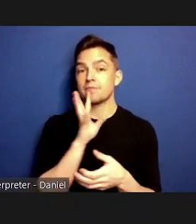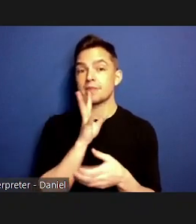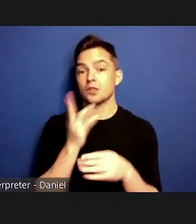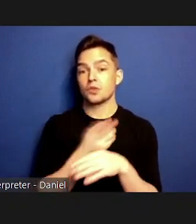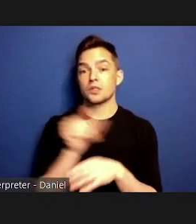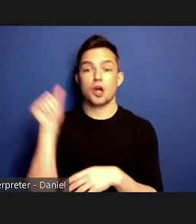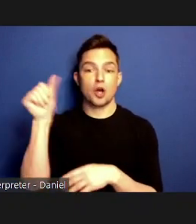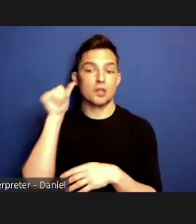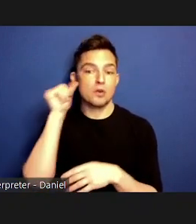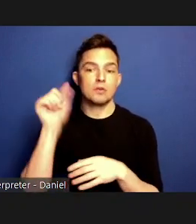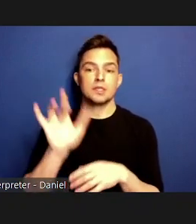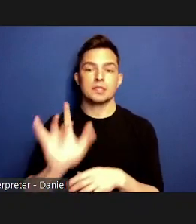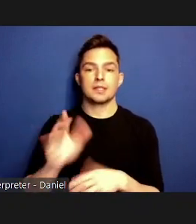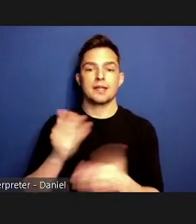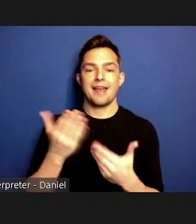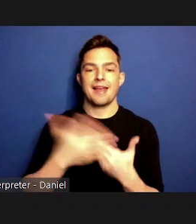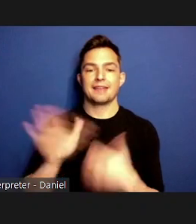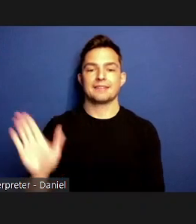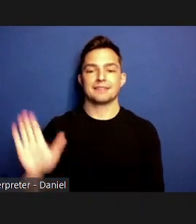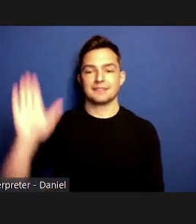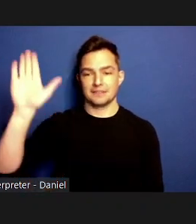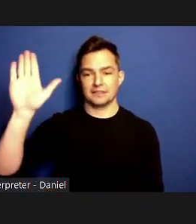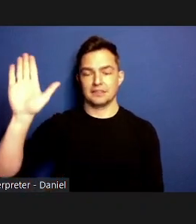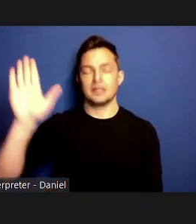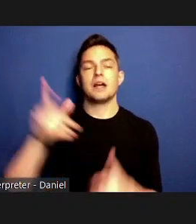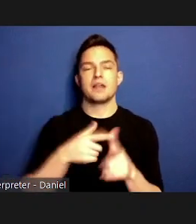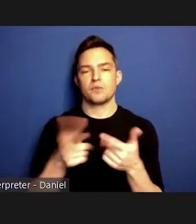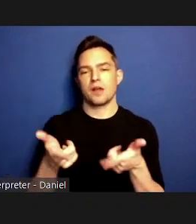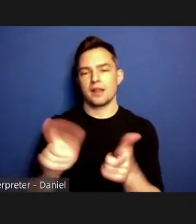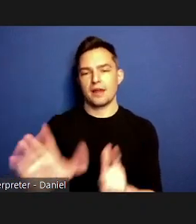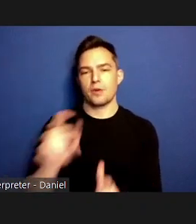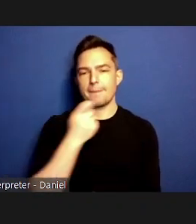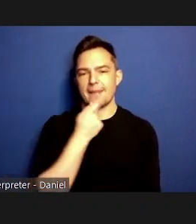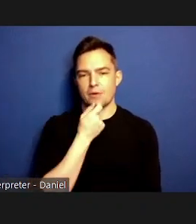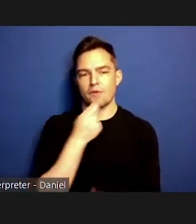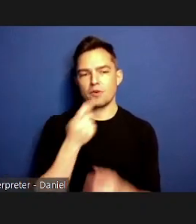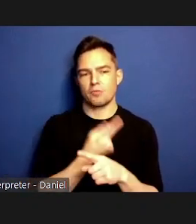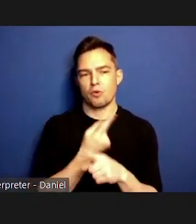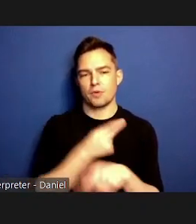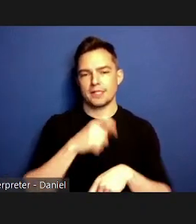press the hand raise button and we will enable your microphone at the appropriate time. If